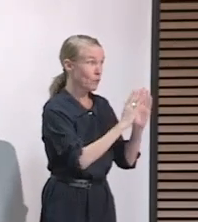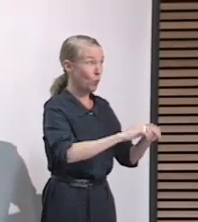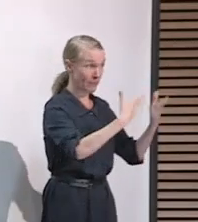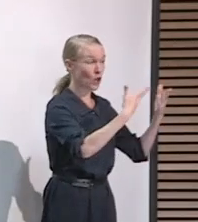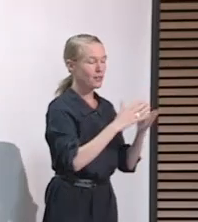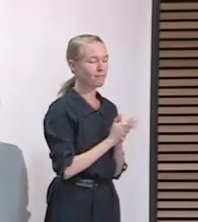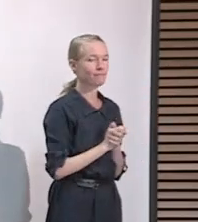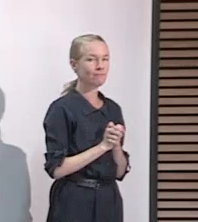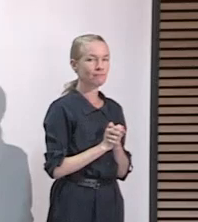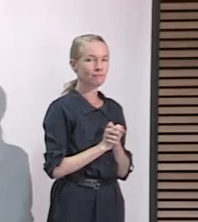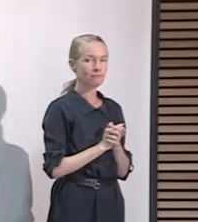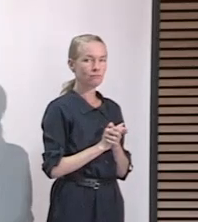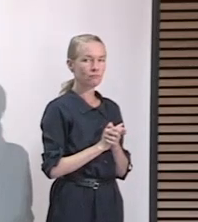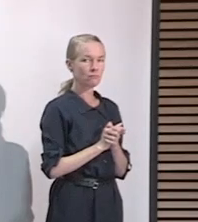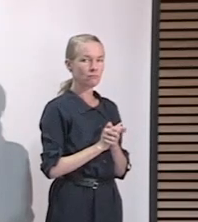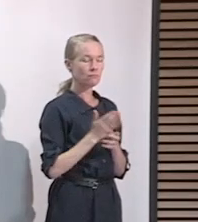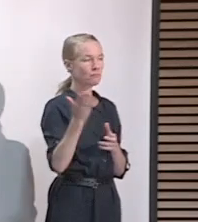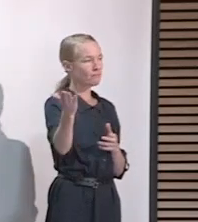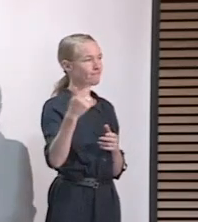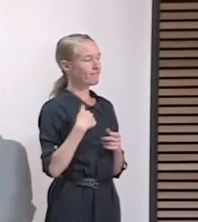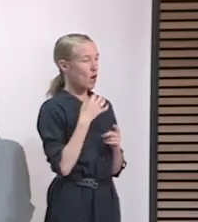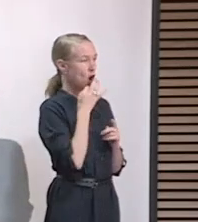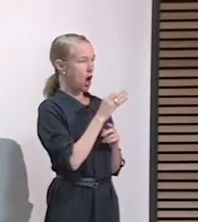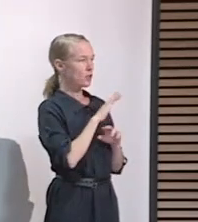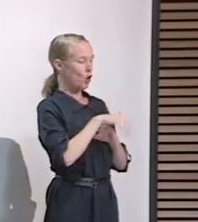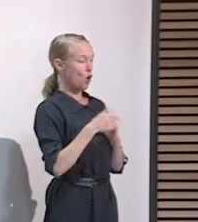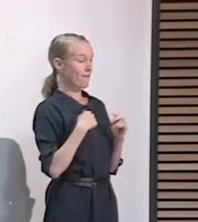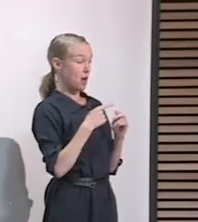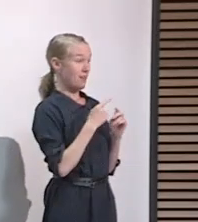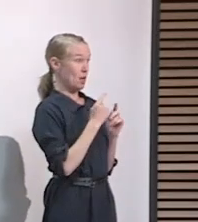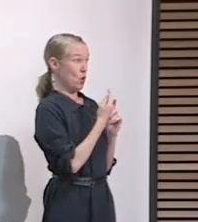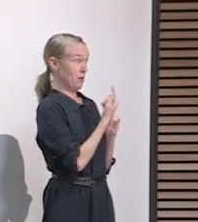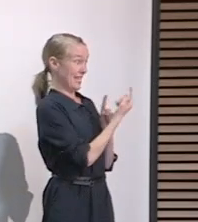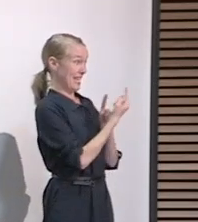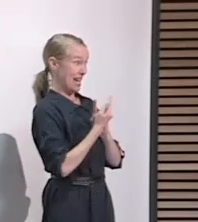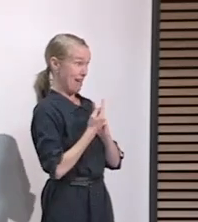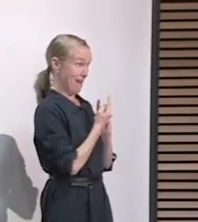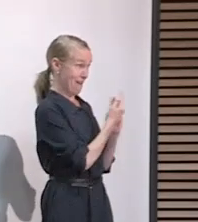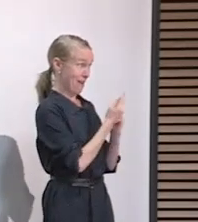awaiting results. We will give you the most up-to-date numbers.